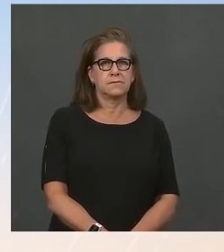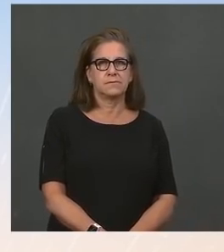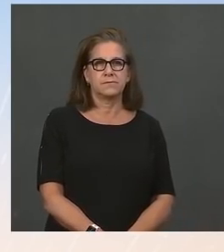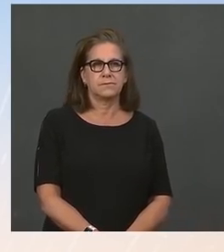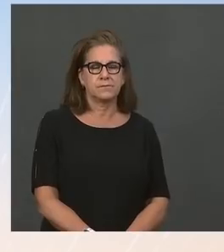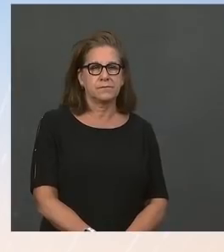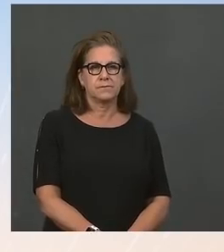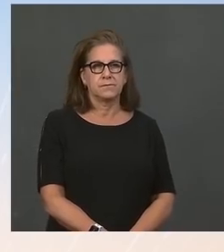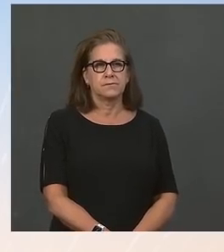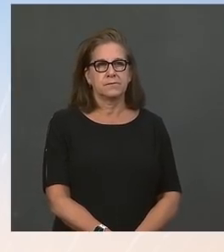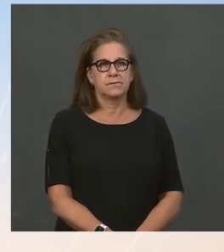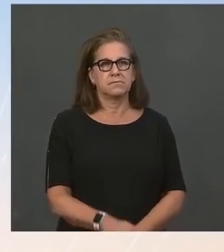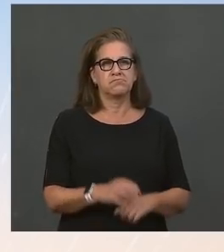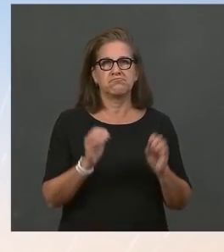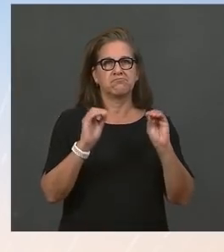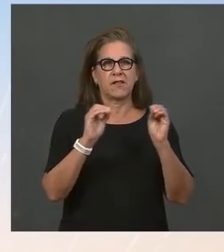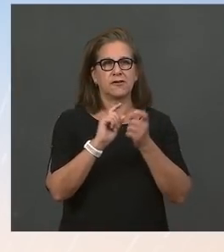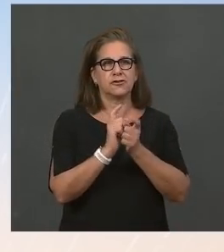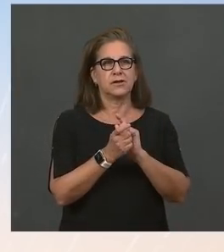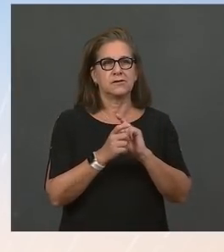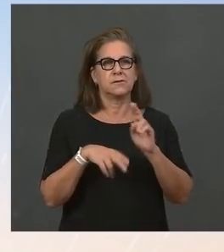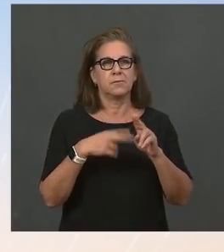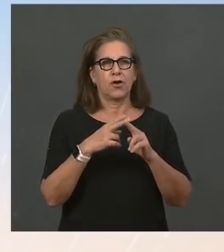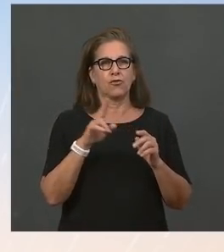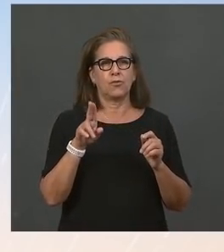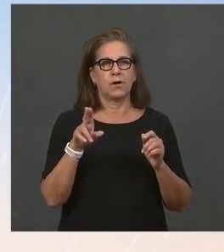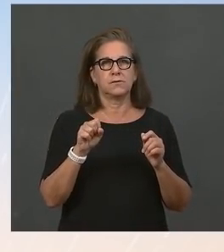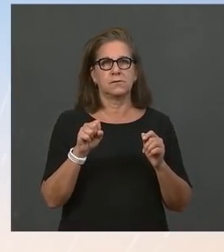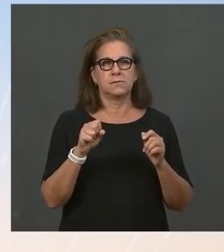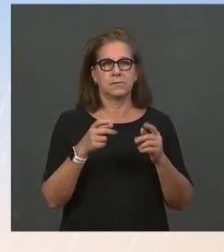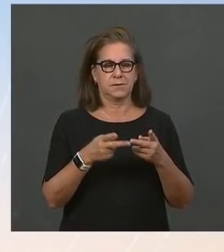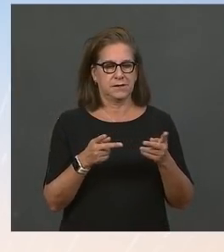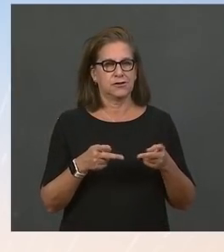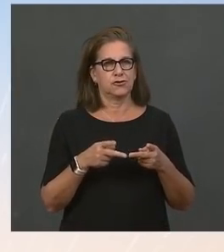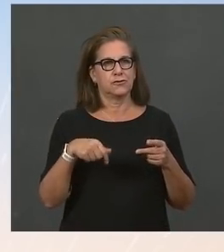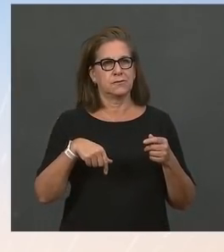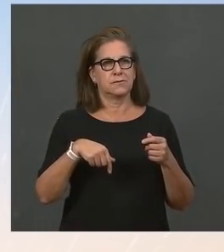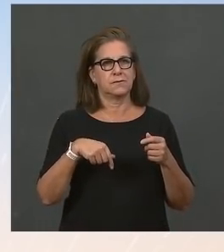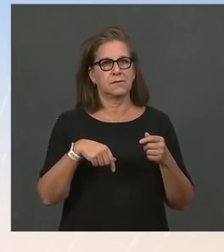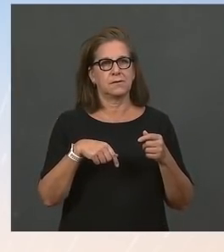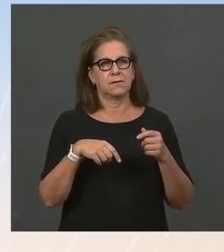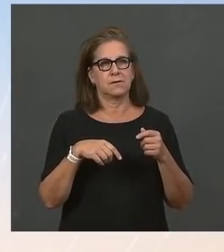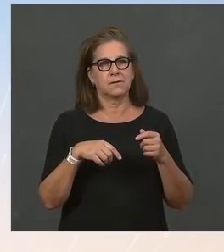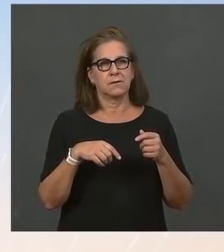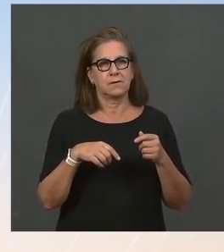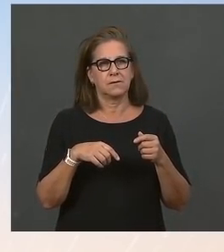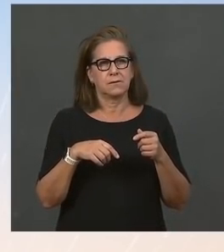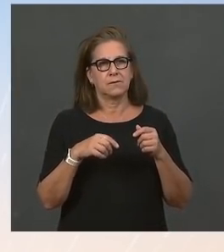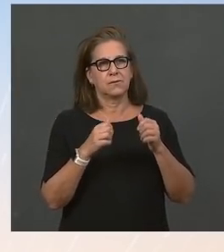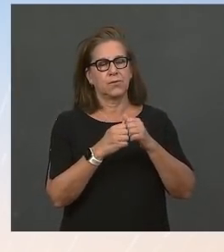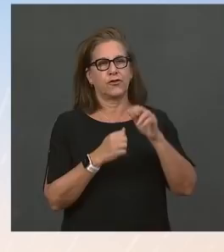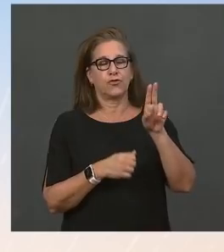about the U.S. position as it relates to the Assad regime. In terms of private diplomatic conversations, I'd point you to the State Department. The Press: Just lastly, because, you know,